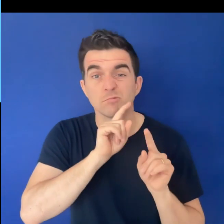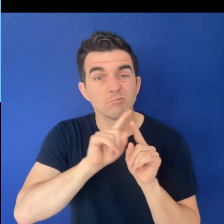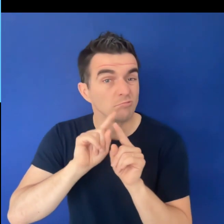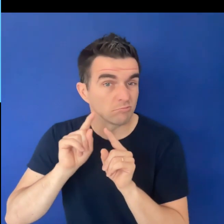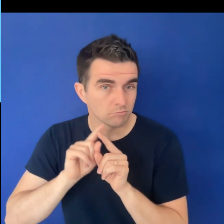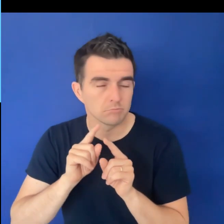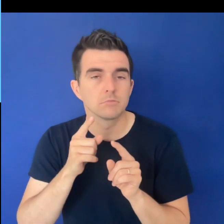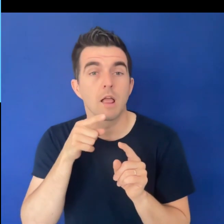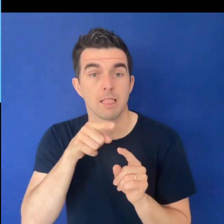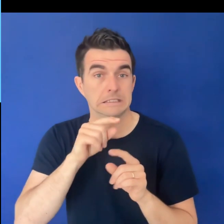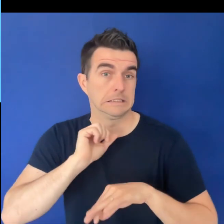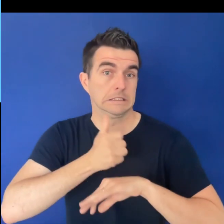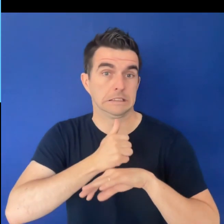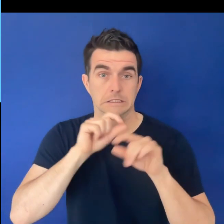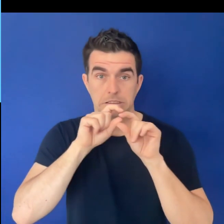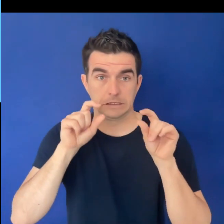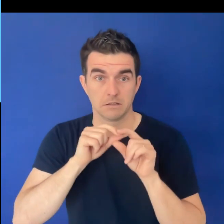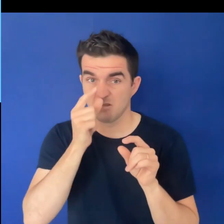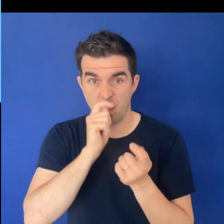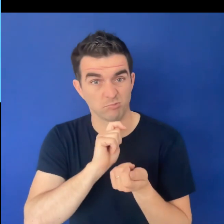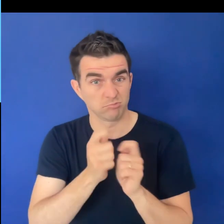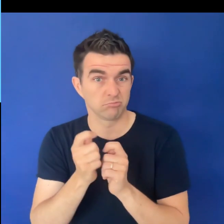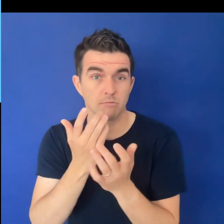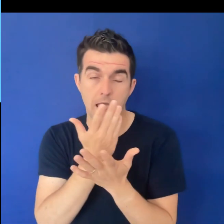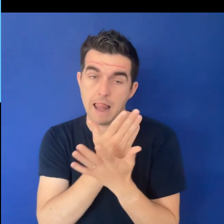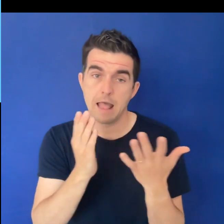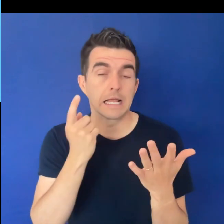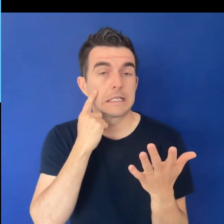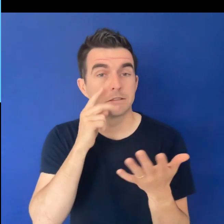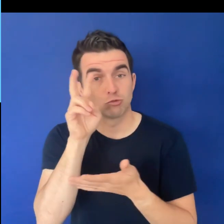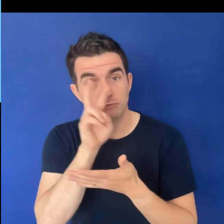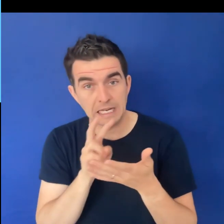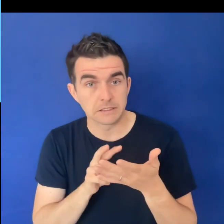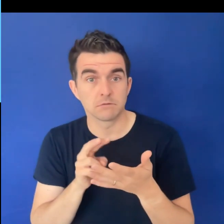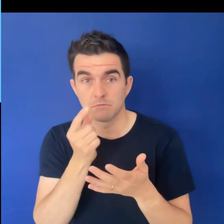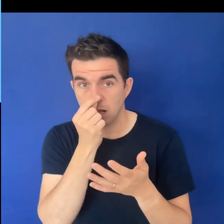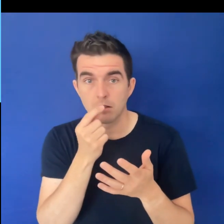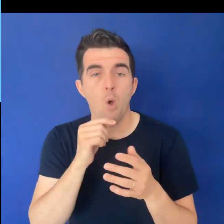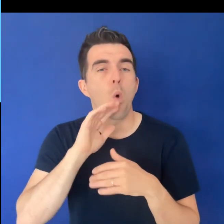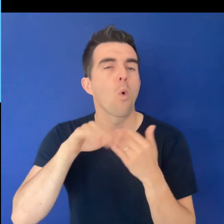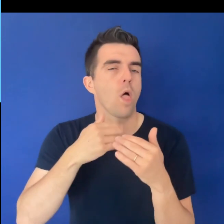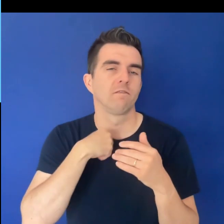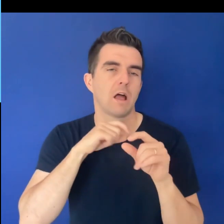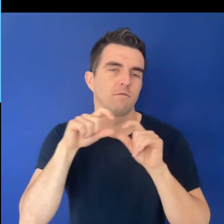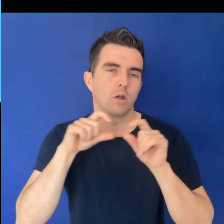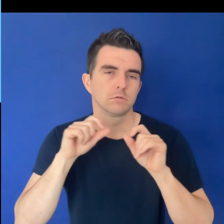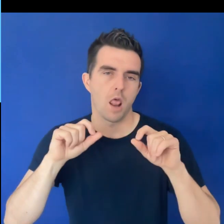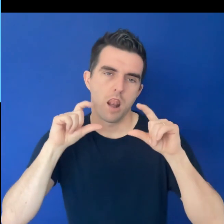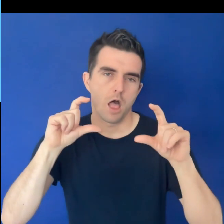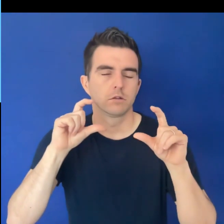The default font can be switched for a clear, easy to read font, and all fonts are large and high contrast.